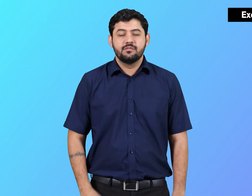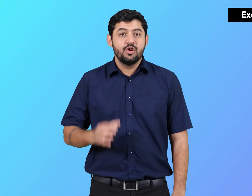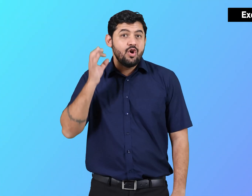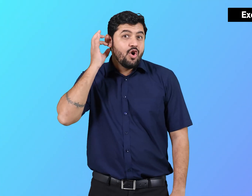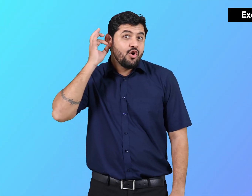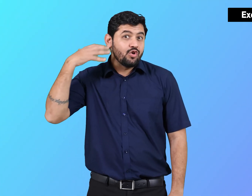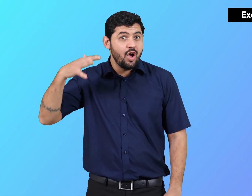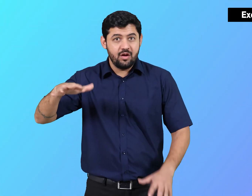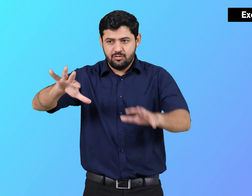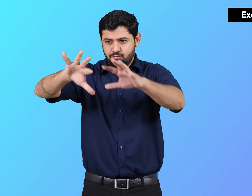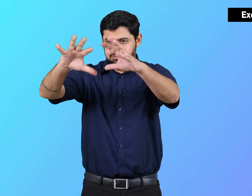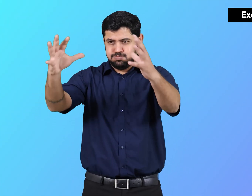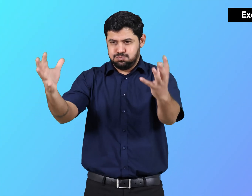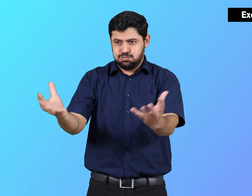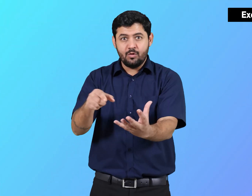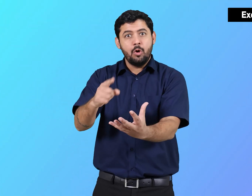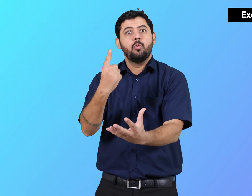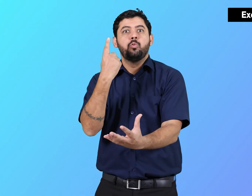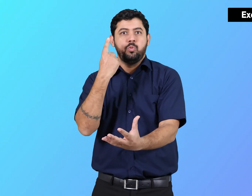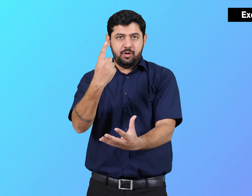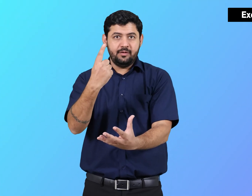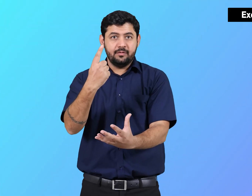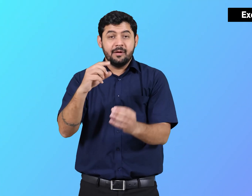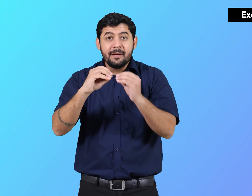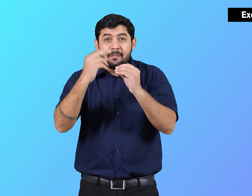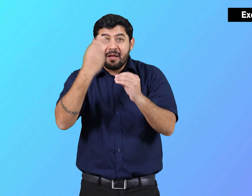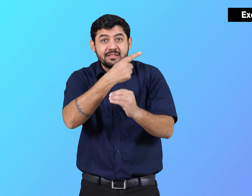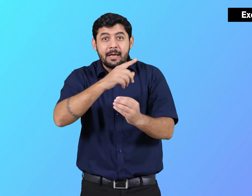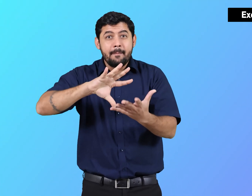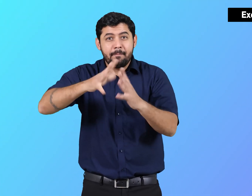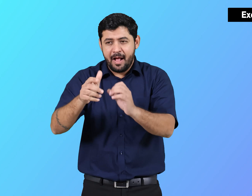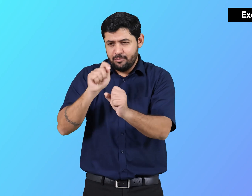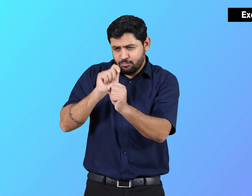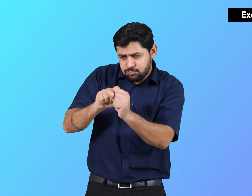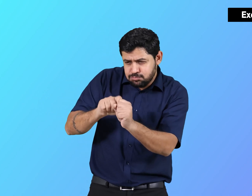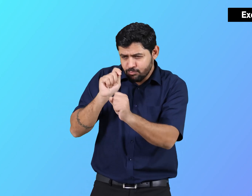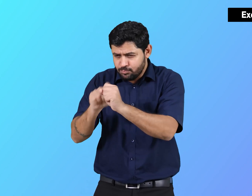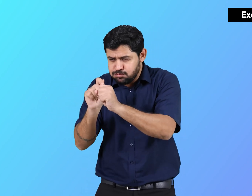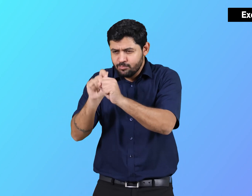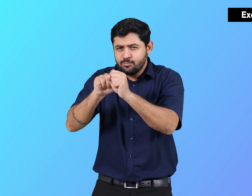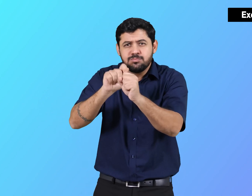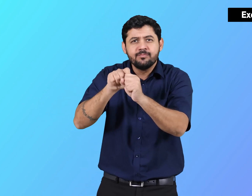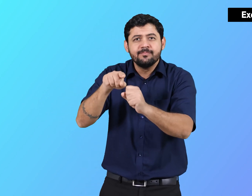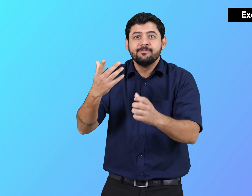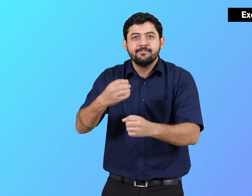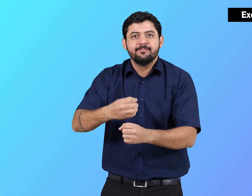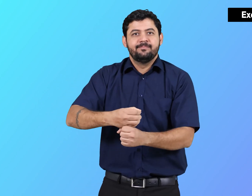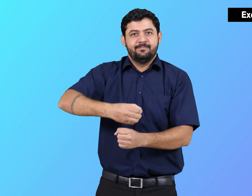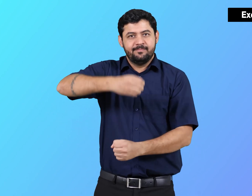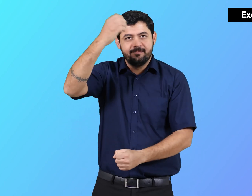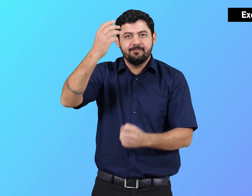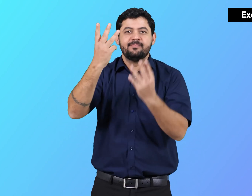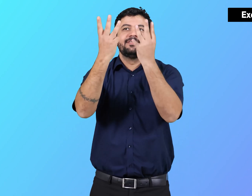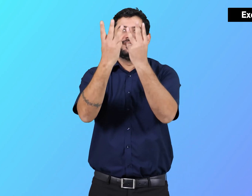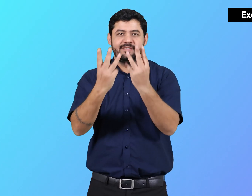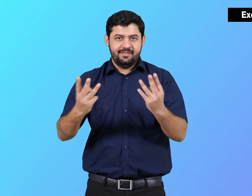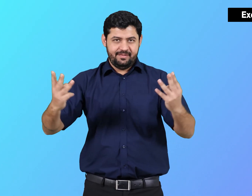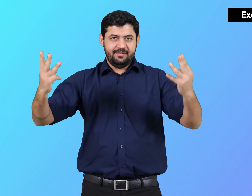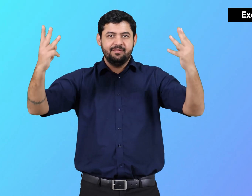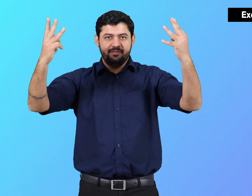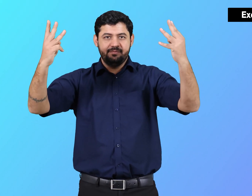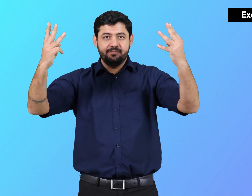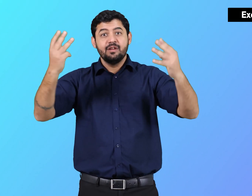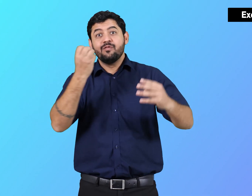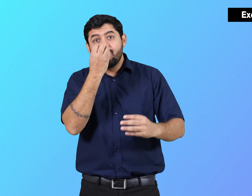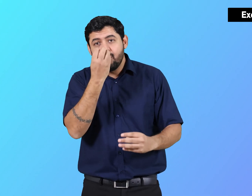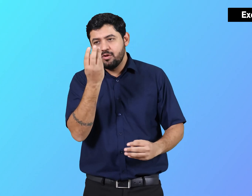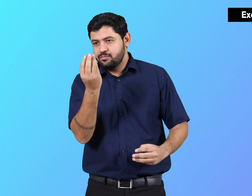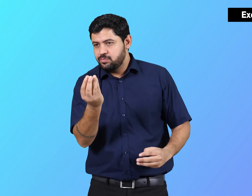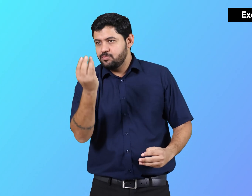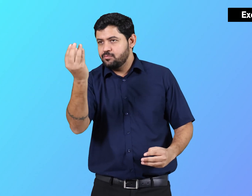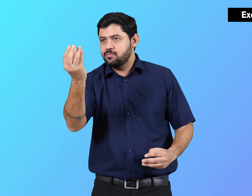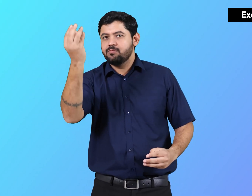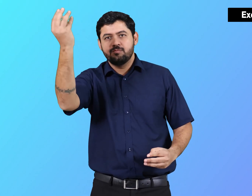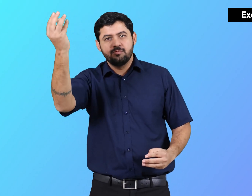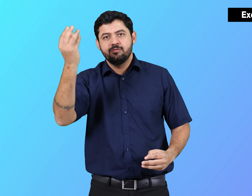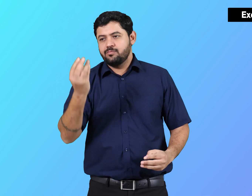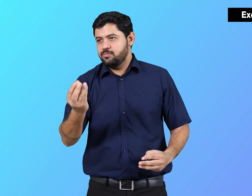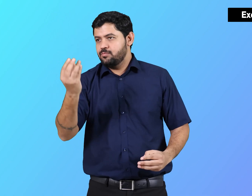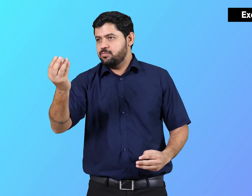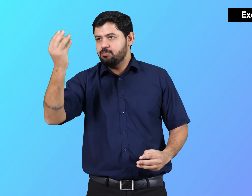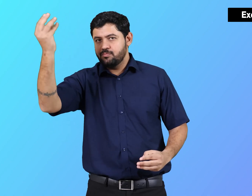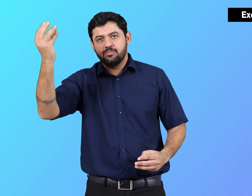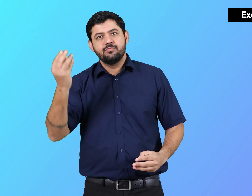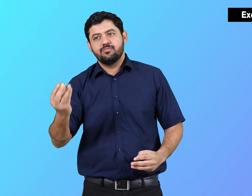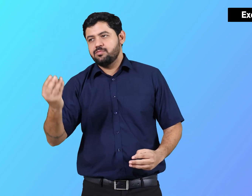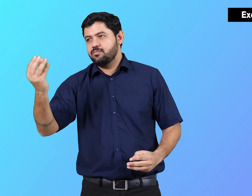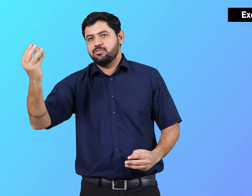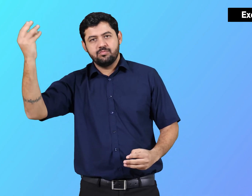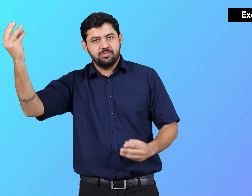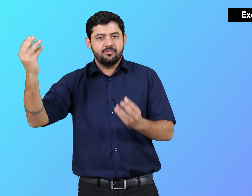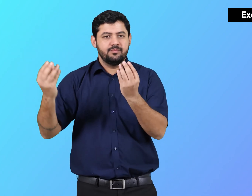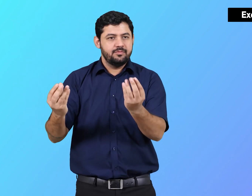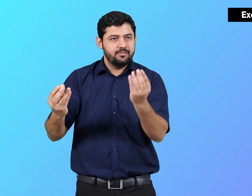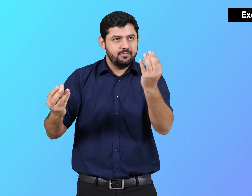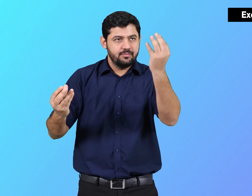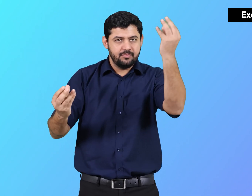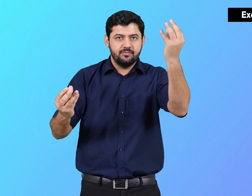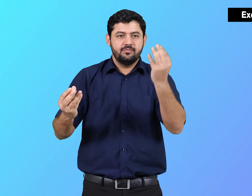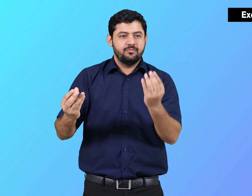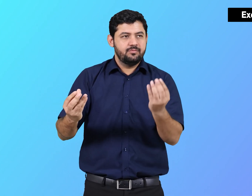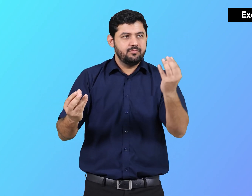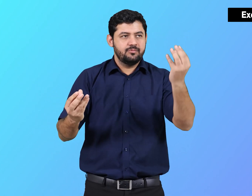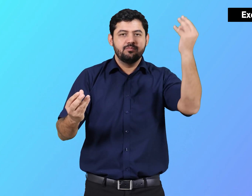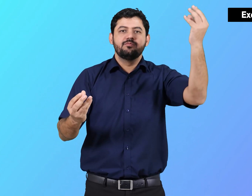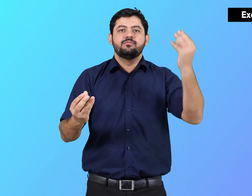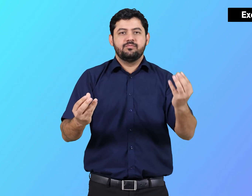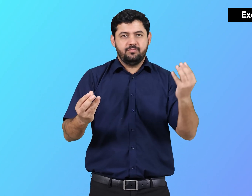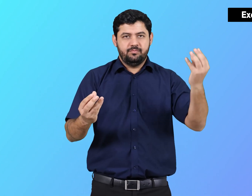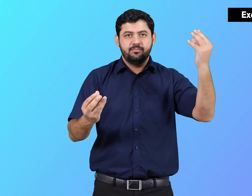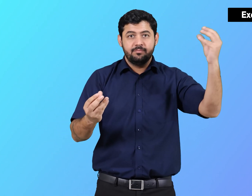Then he made the lampstand. He used pure gold and hammered it to make the base and the shaft. Then he made flowers, buds and petals and joined everything together into one piece.